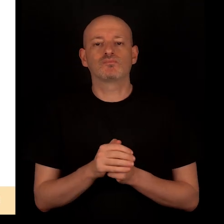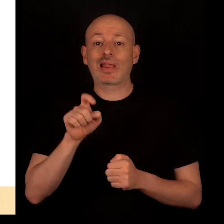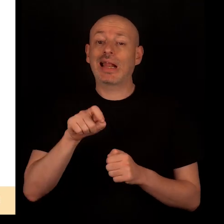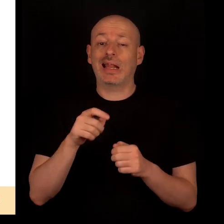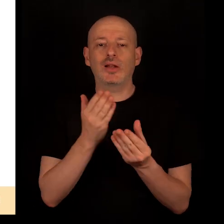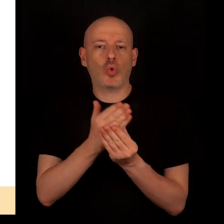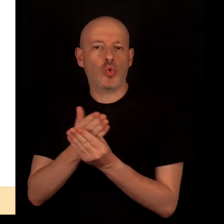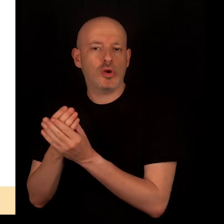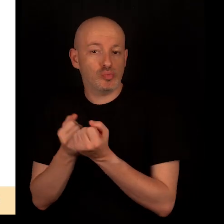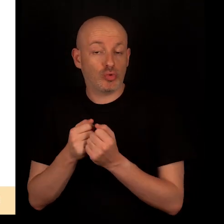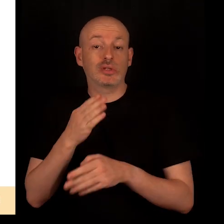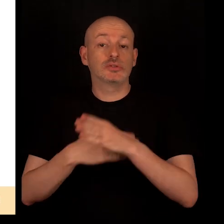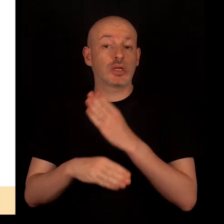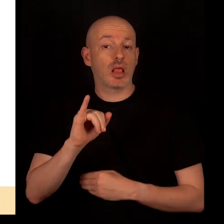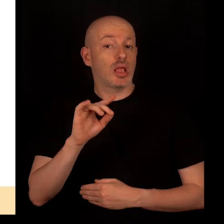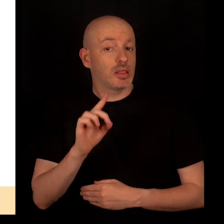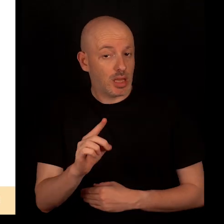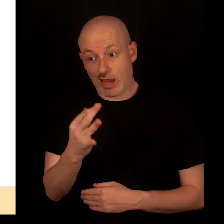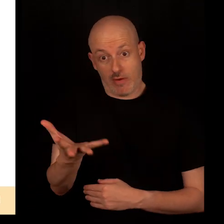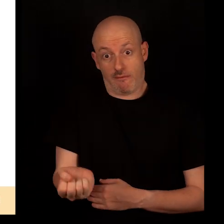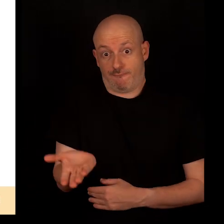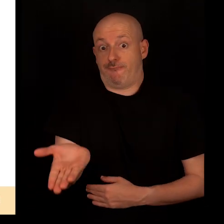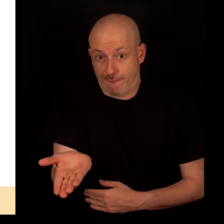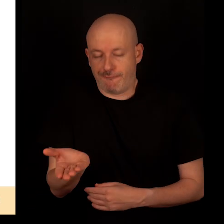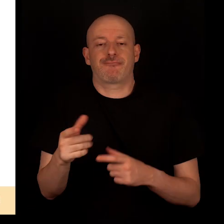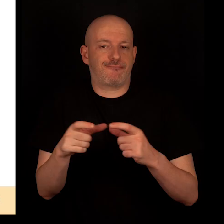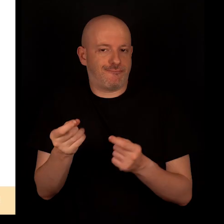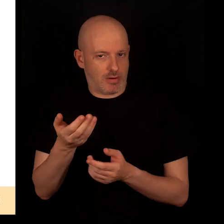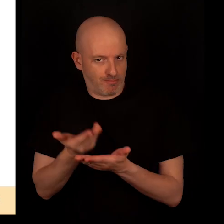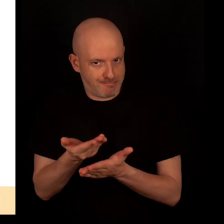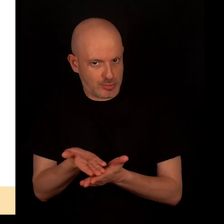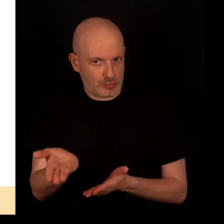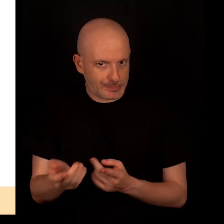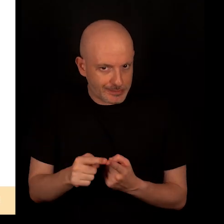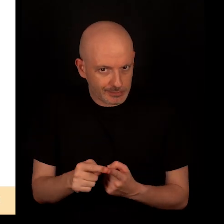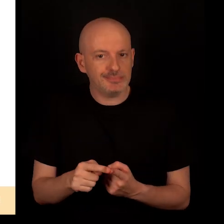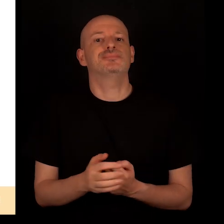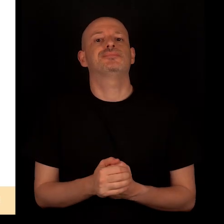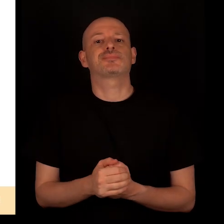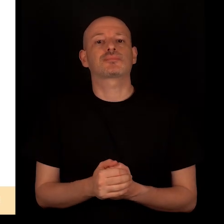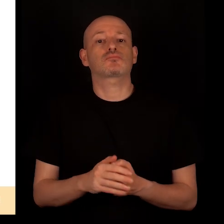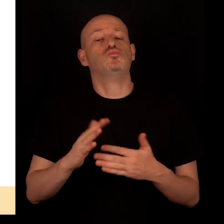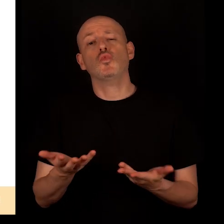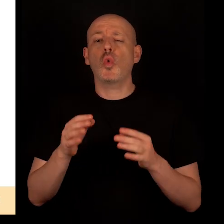We will need some supporting documents. The disability ID, if they have one